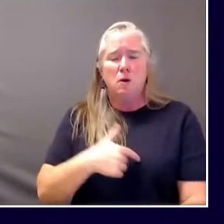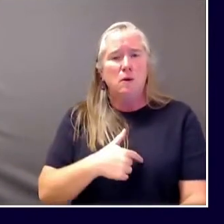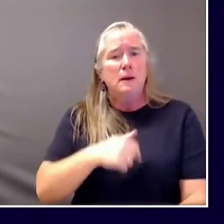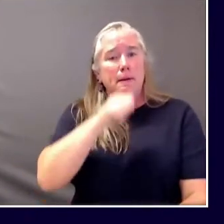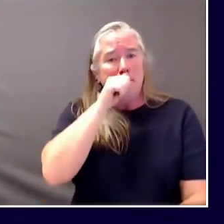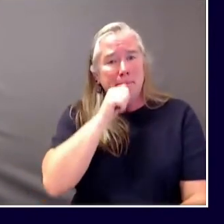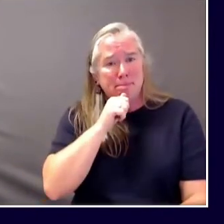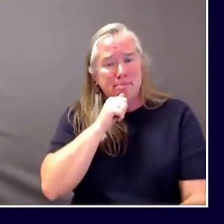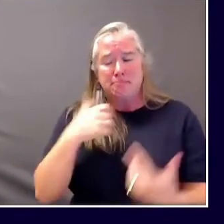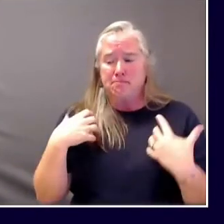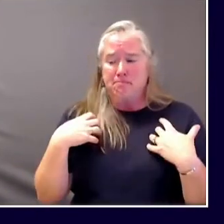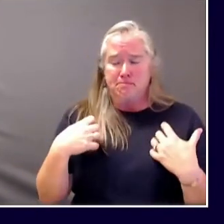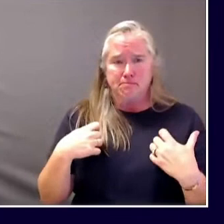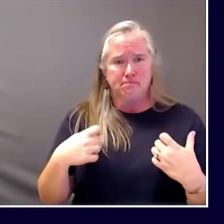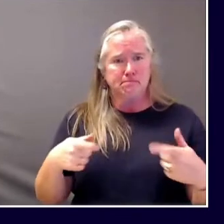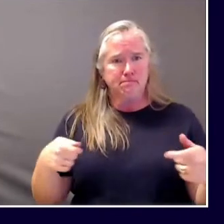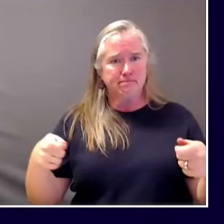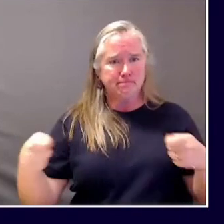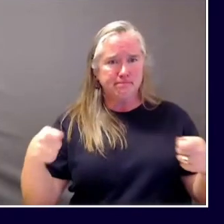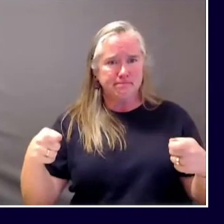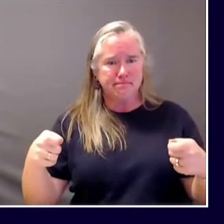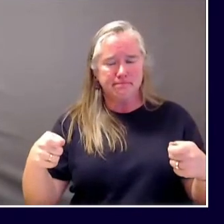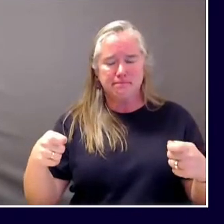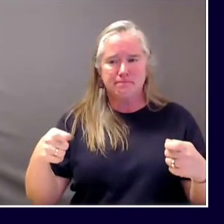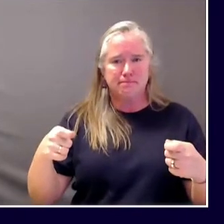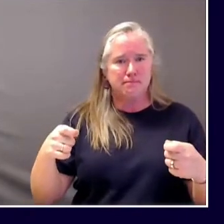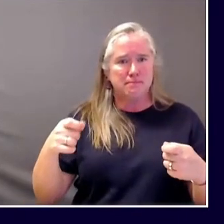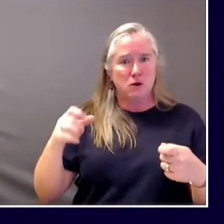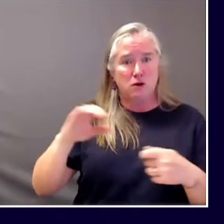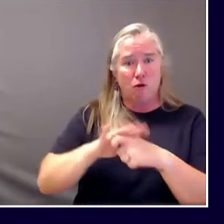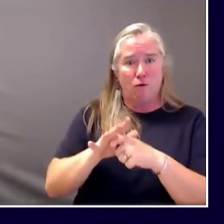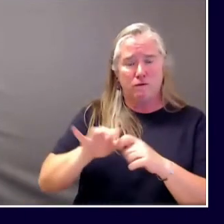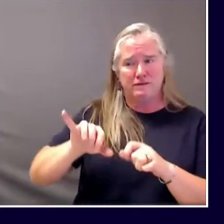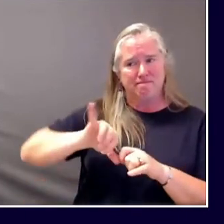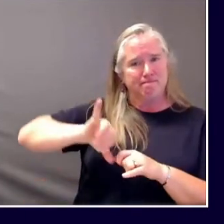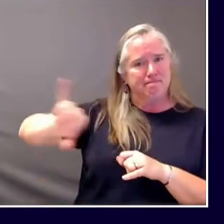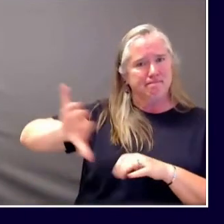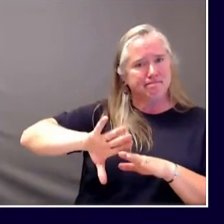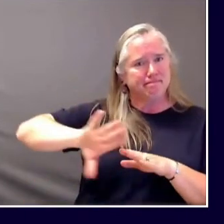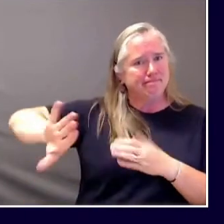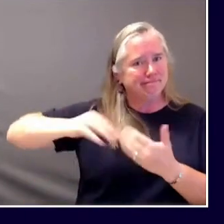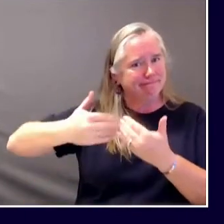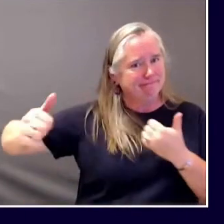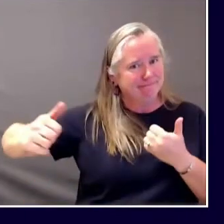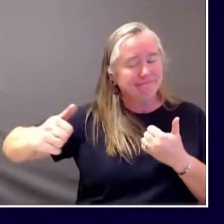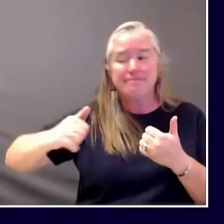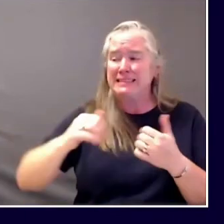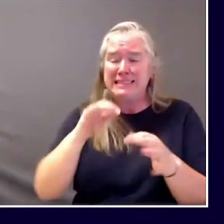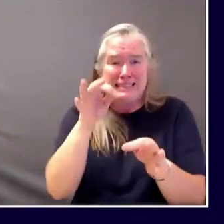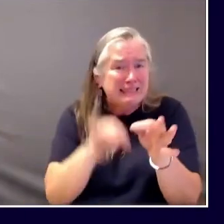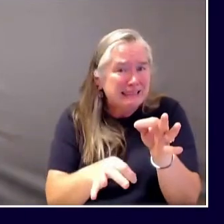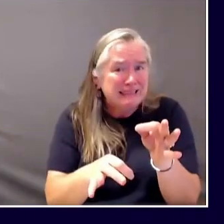courageously